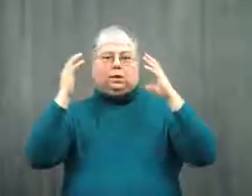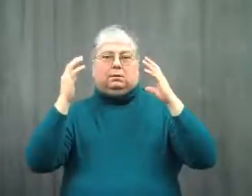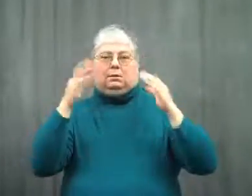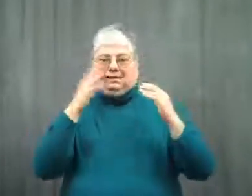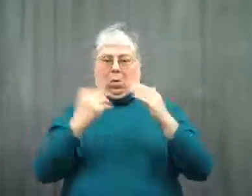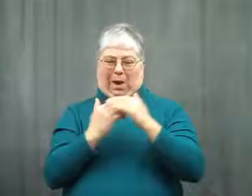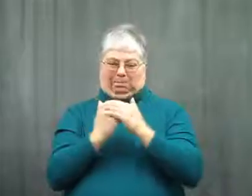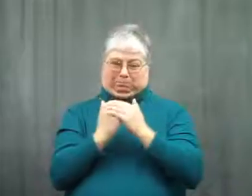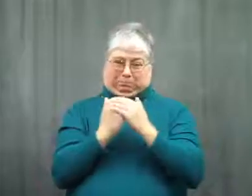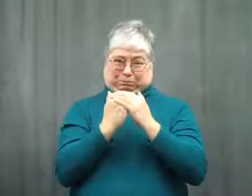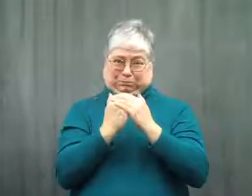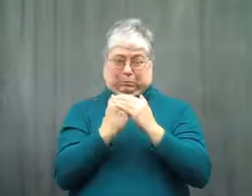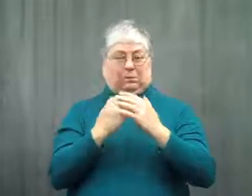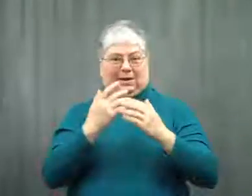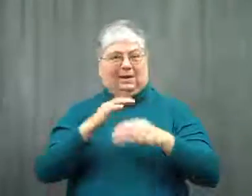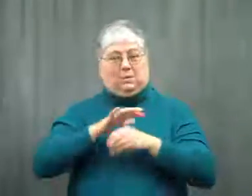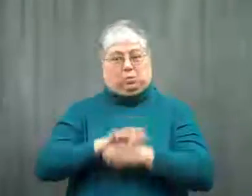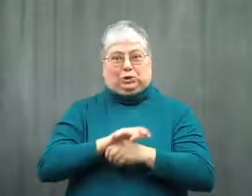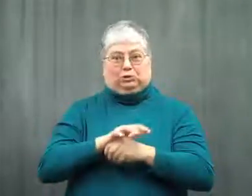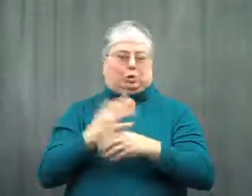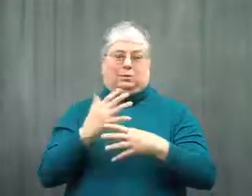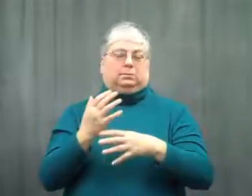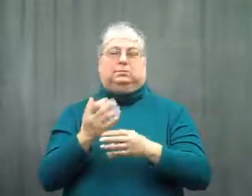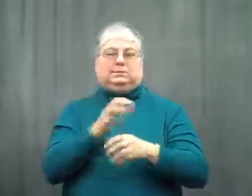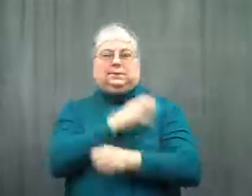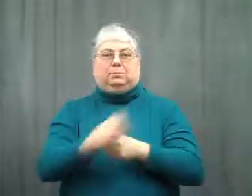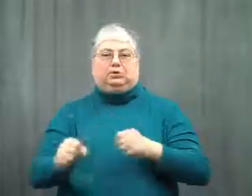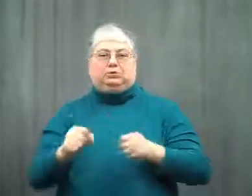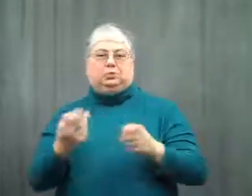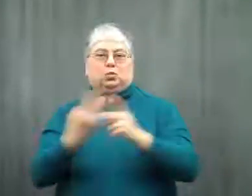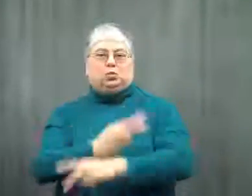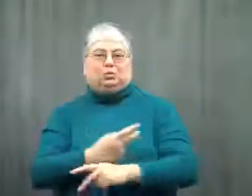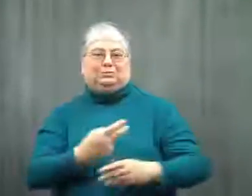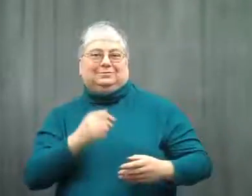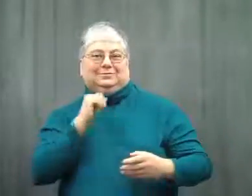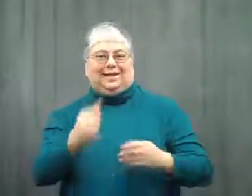The swelling creates pressure inside the skull which causes more damage.